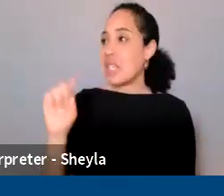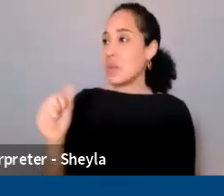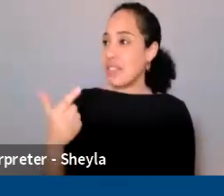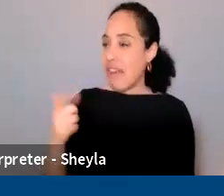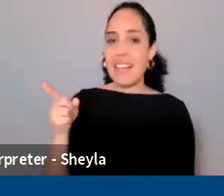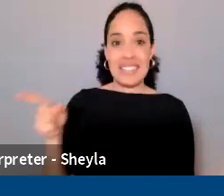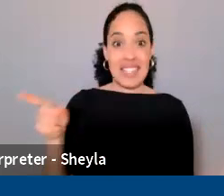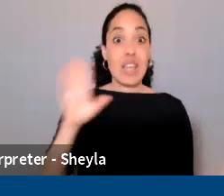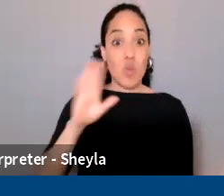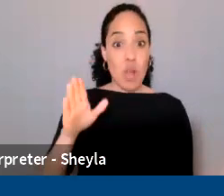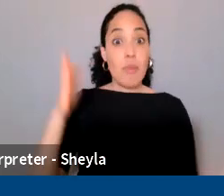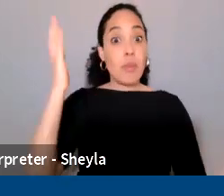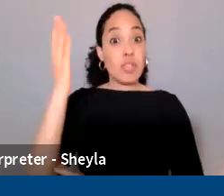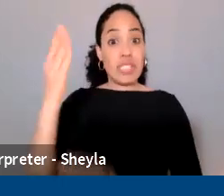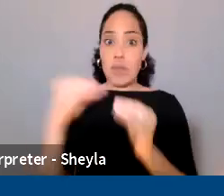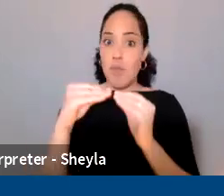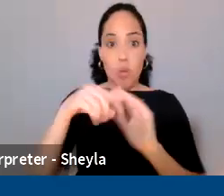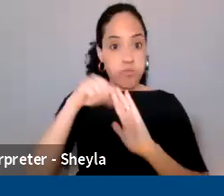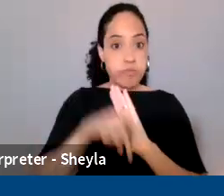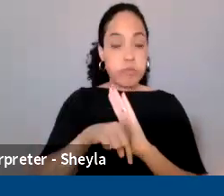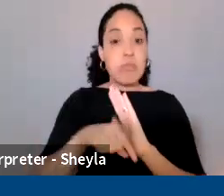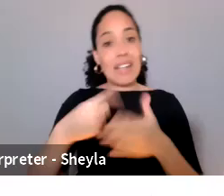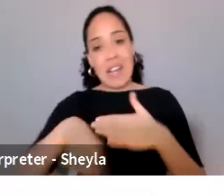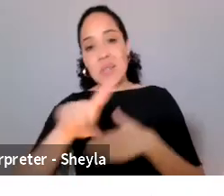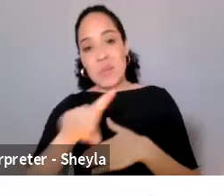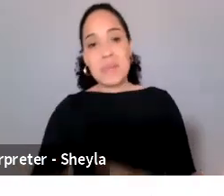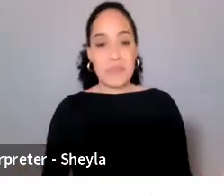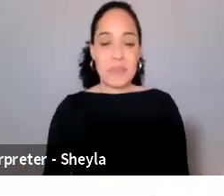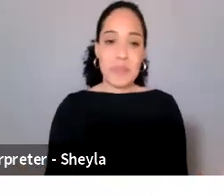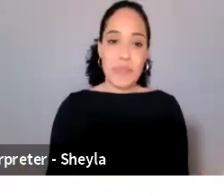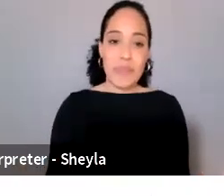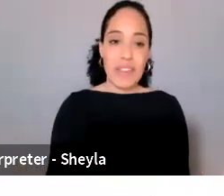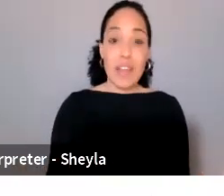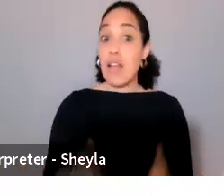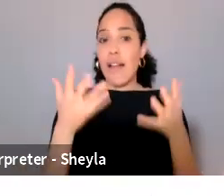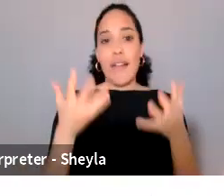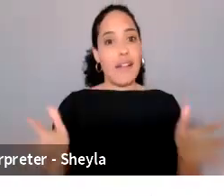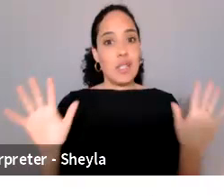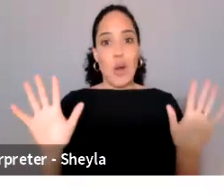on that Flood After Fire presentation next week um that is all the time we have for questions